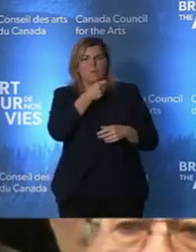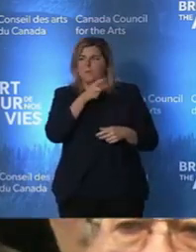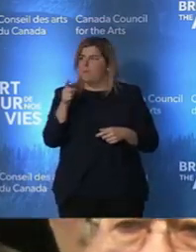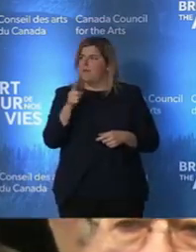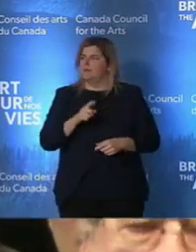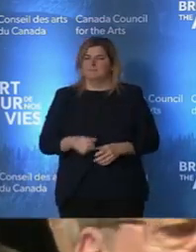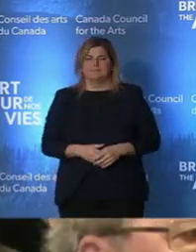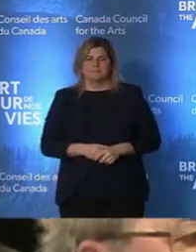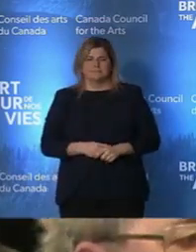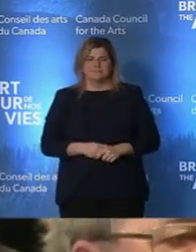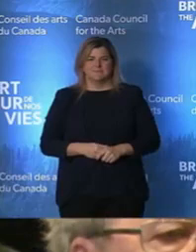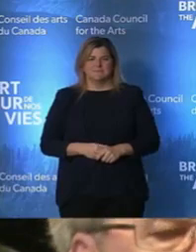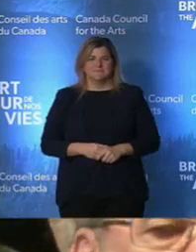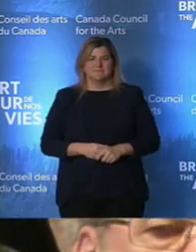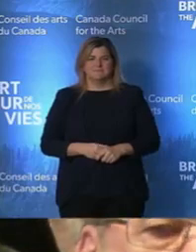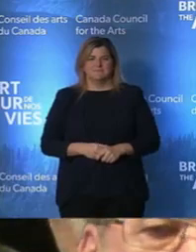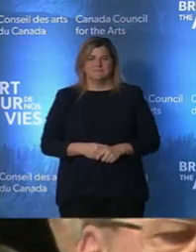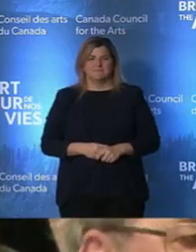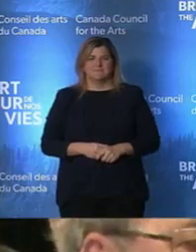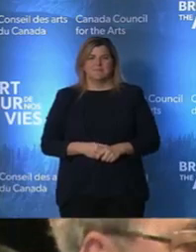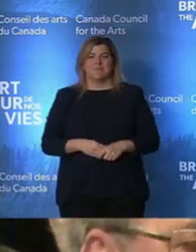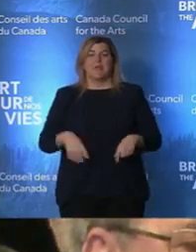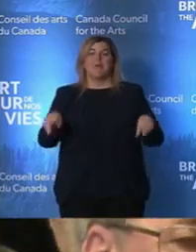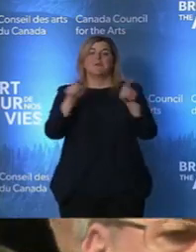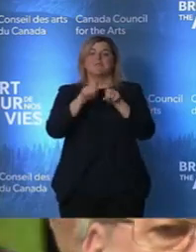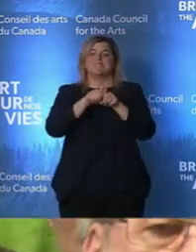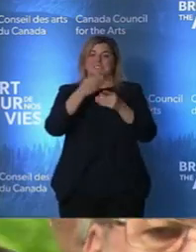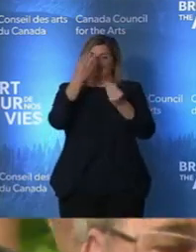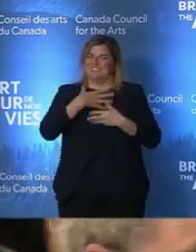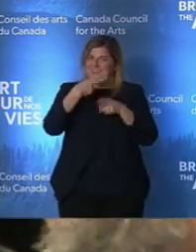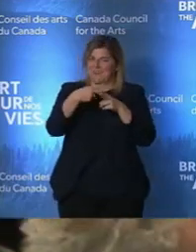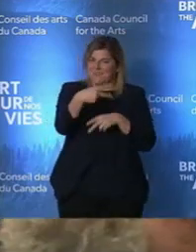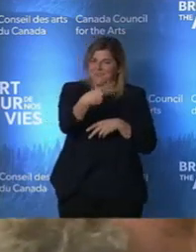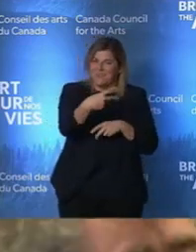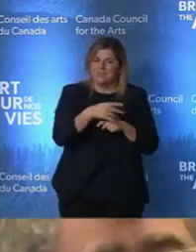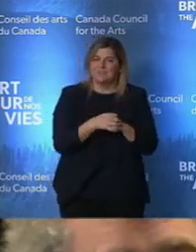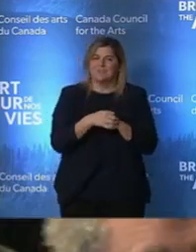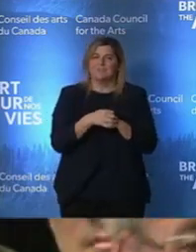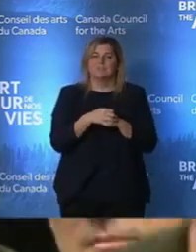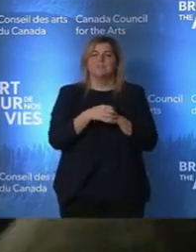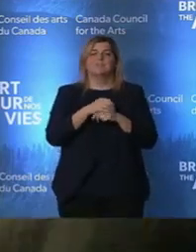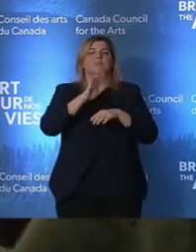For those of you online who have any questions, please use the #CanadaCouncil19.